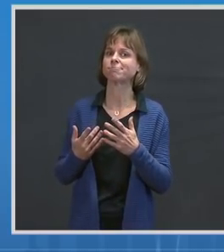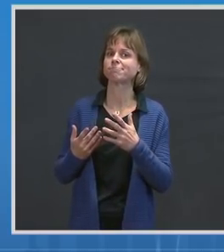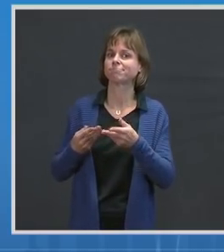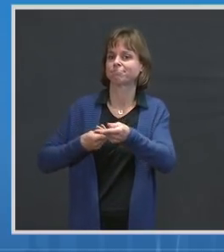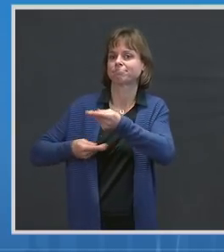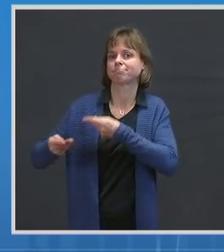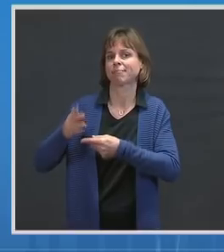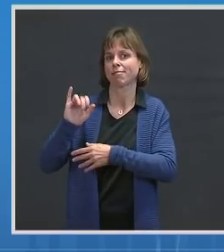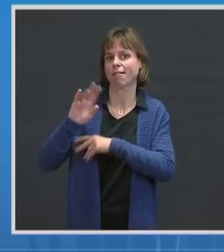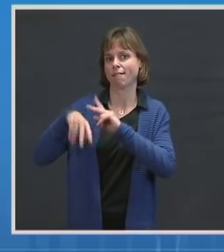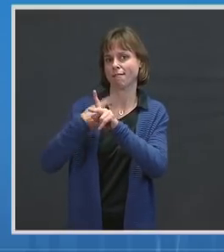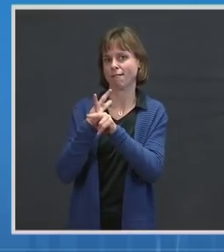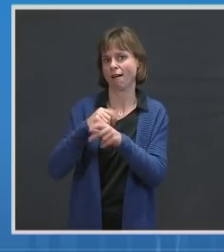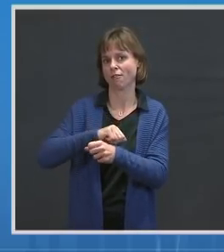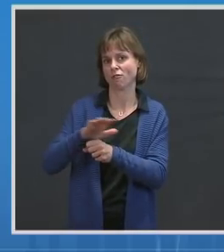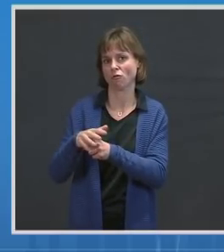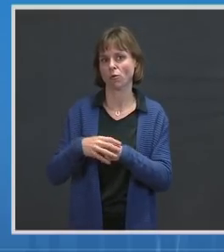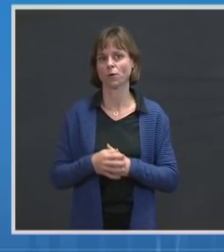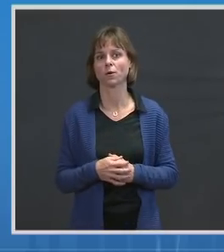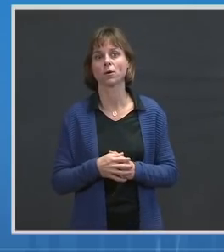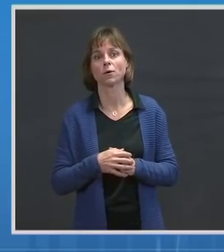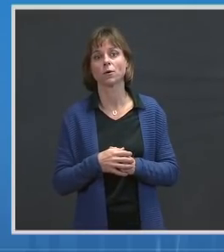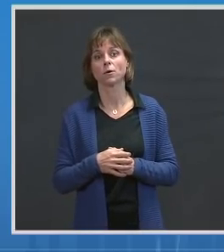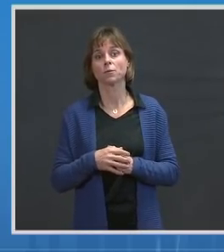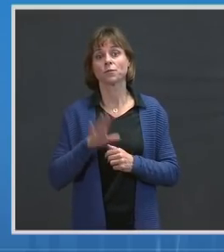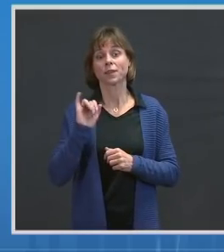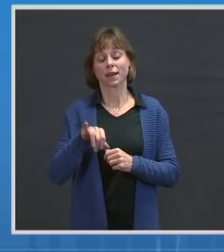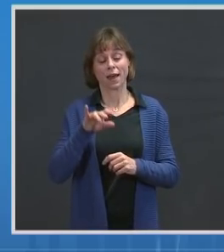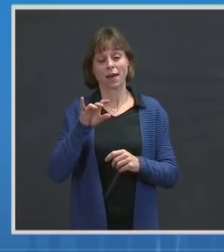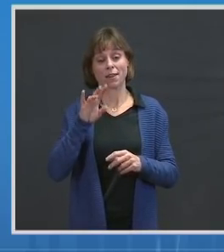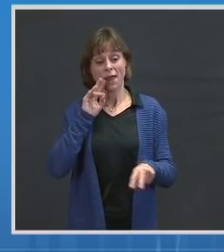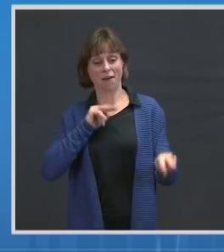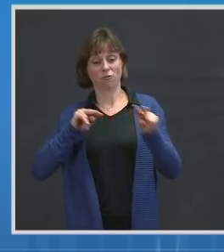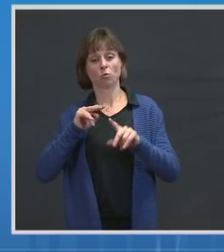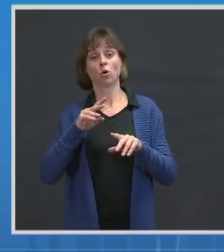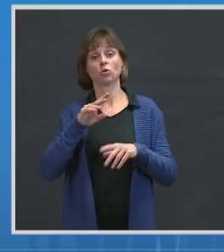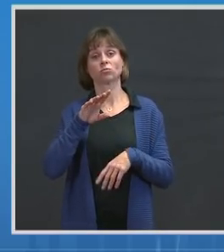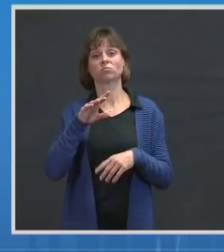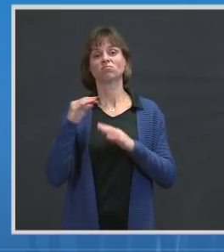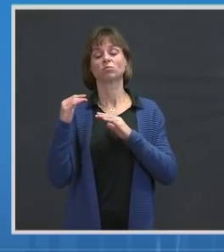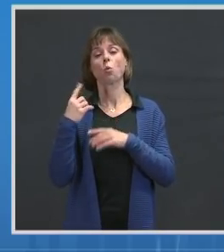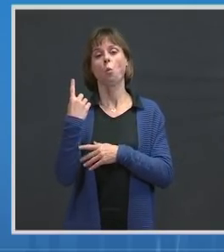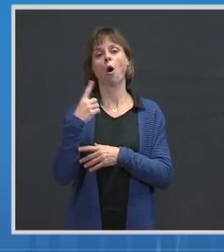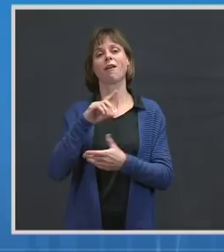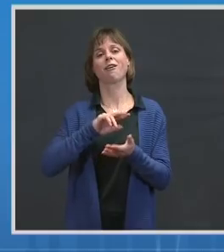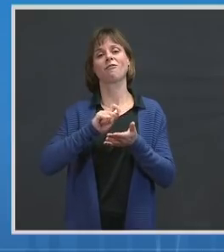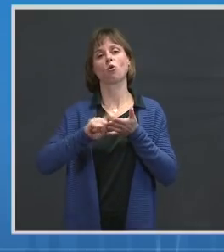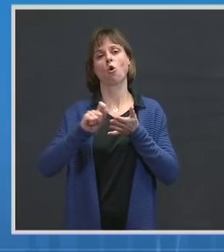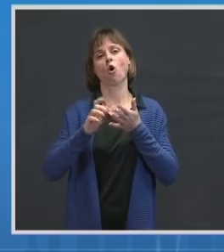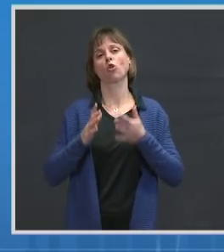In the JAMA viewpoint, co-authored by Dr. Fauci, we provide a synopsis of what we know about the primary variants